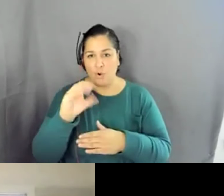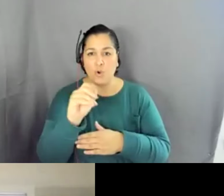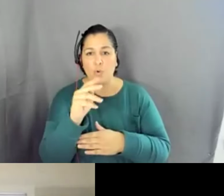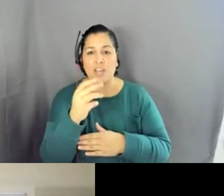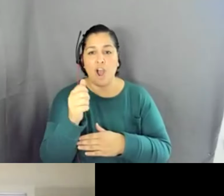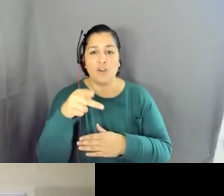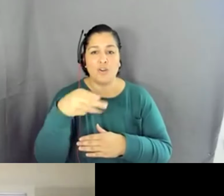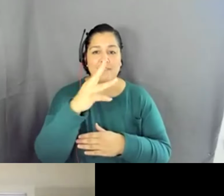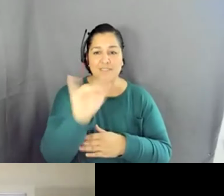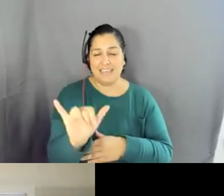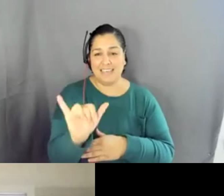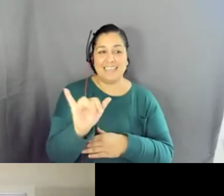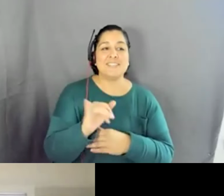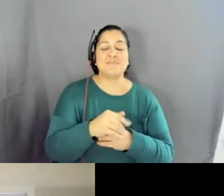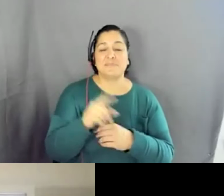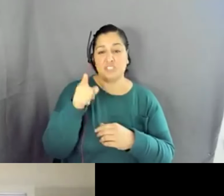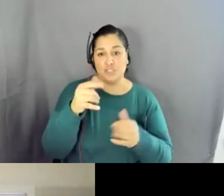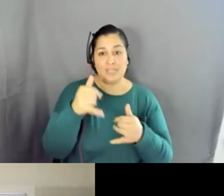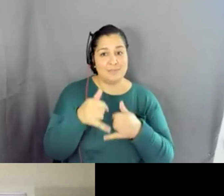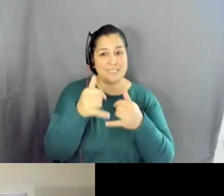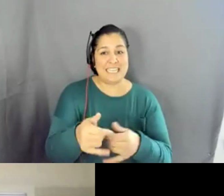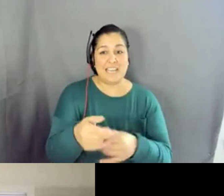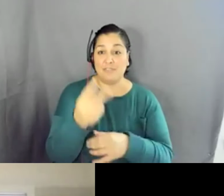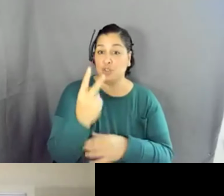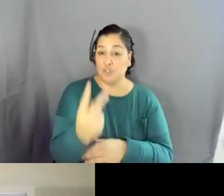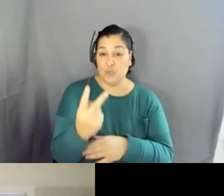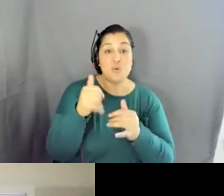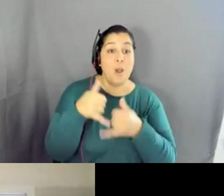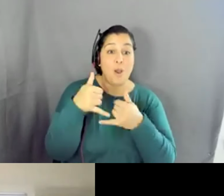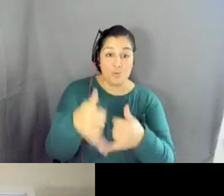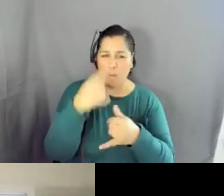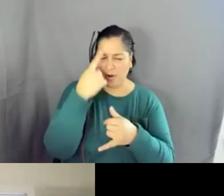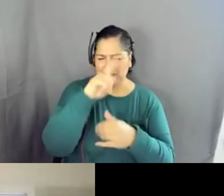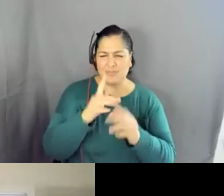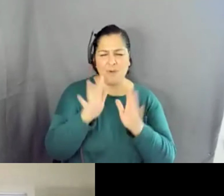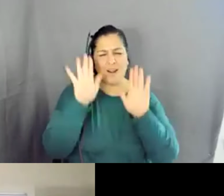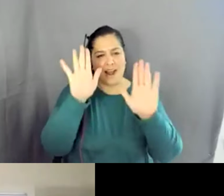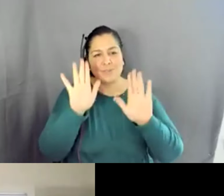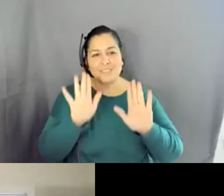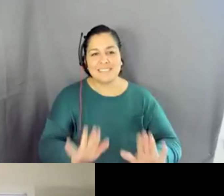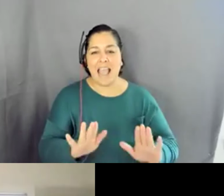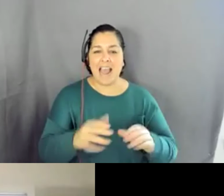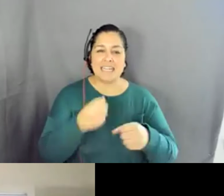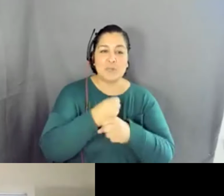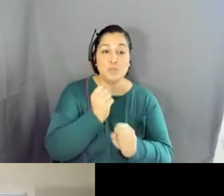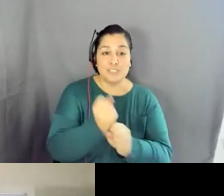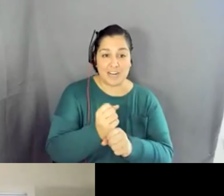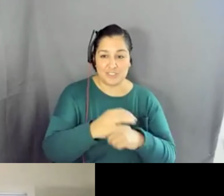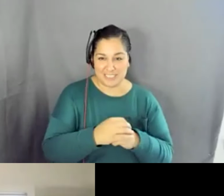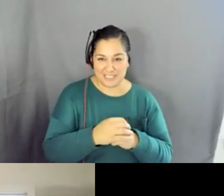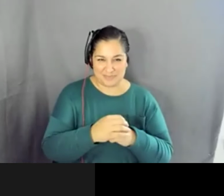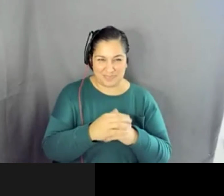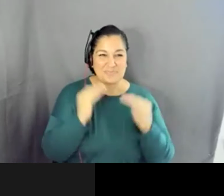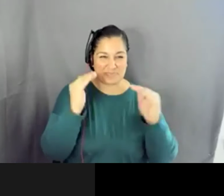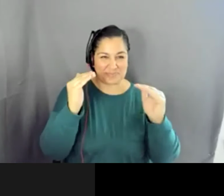She has received two Bessie Awards for Outstanding Production. Next, I'd like to introduce Ron Berry.